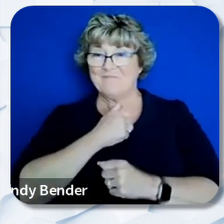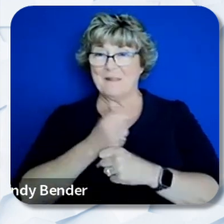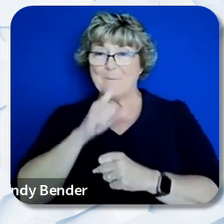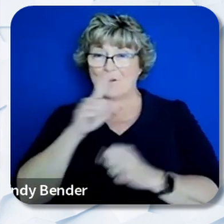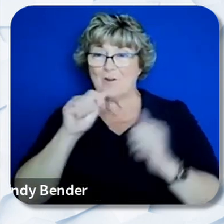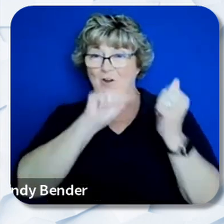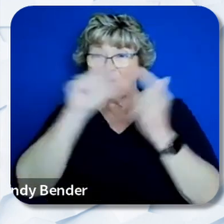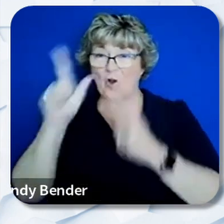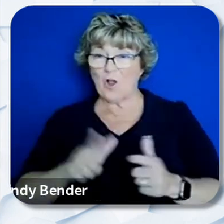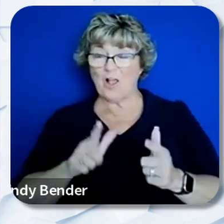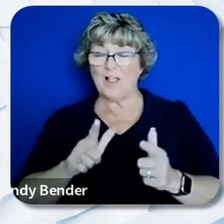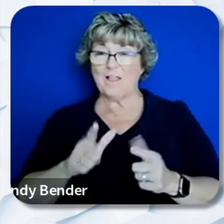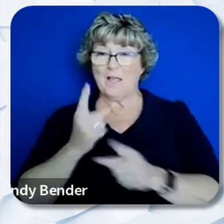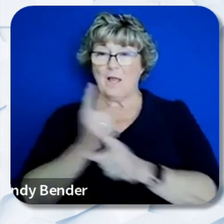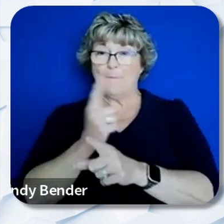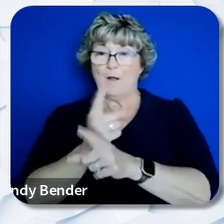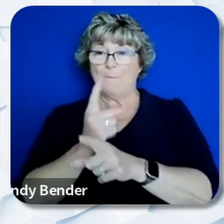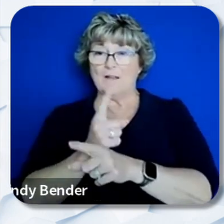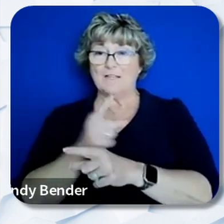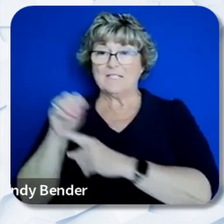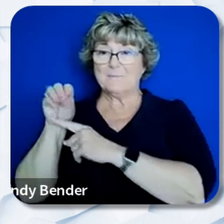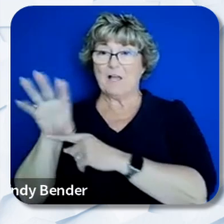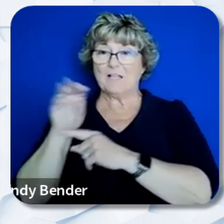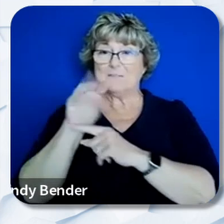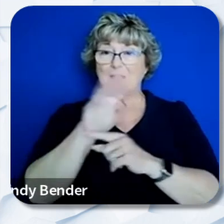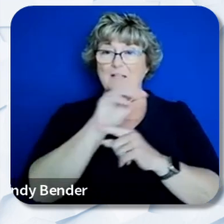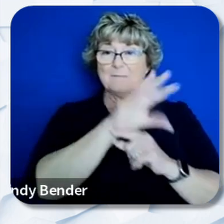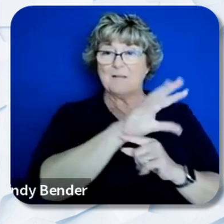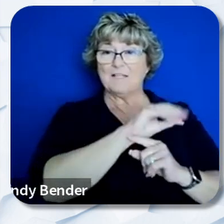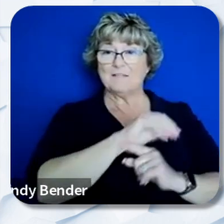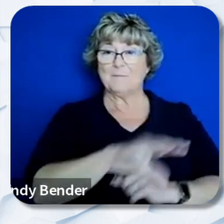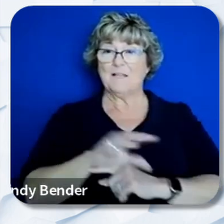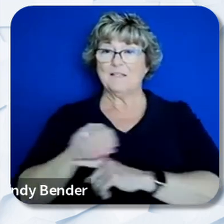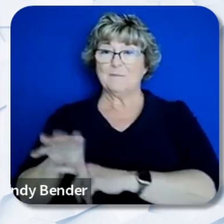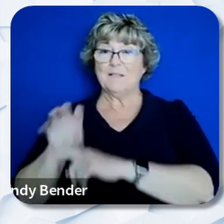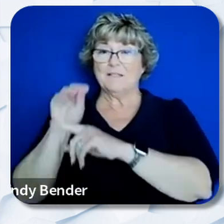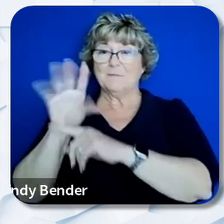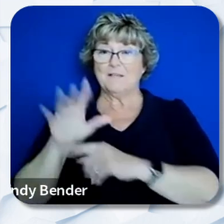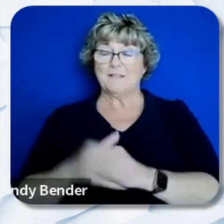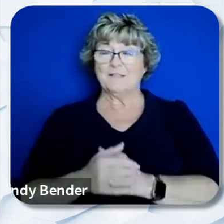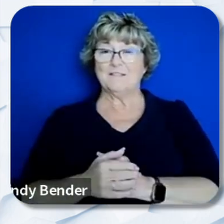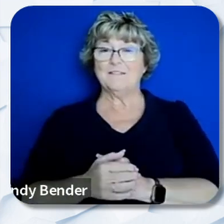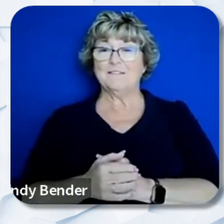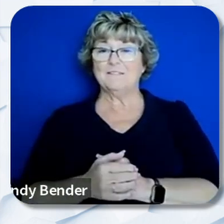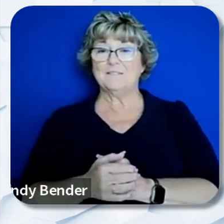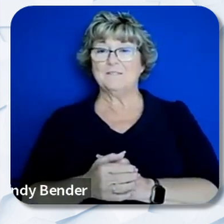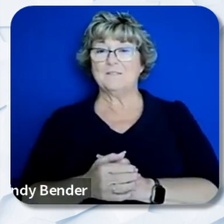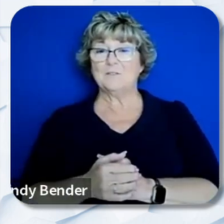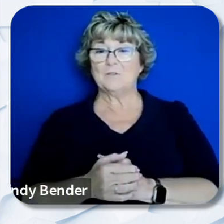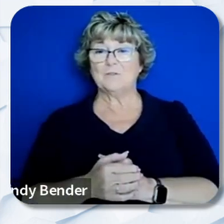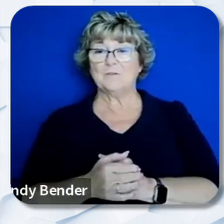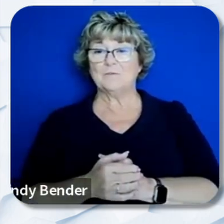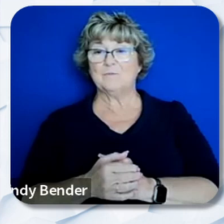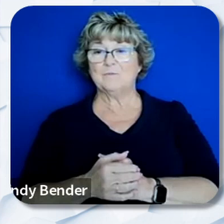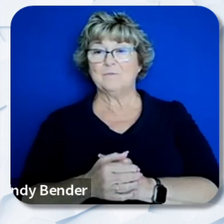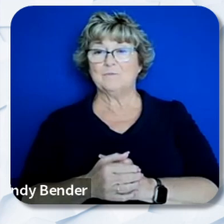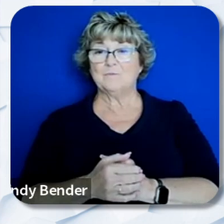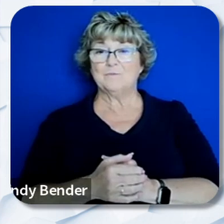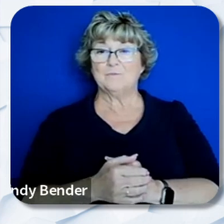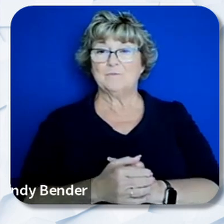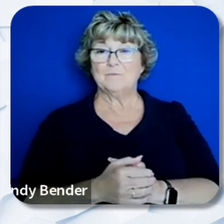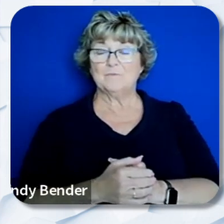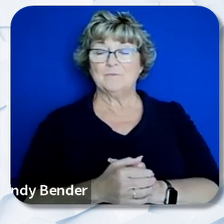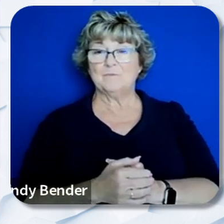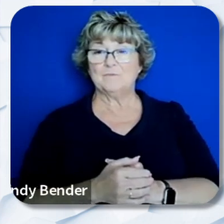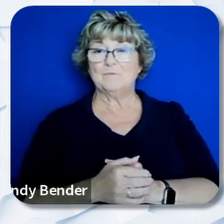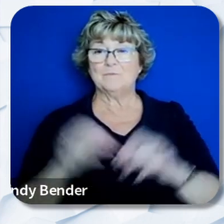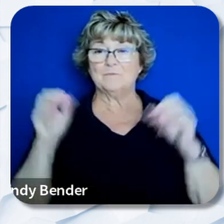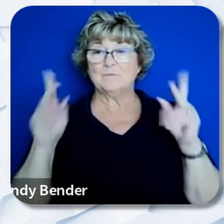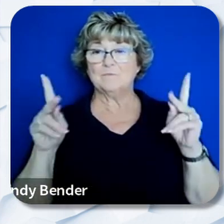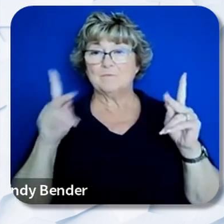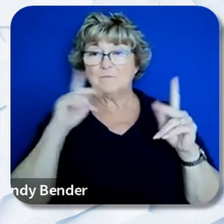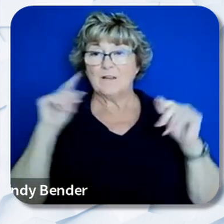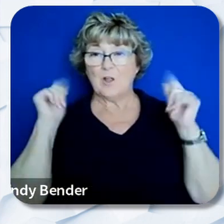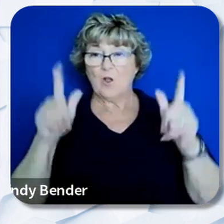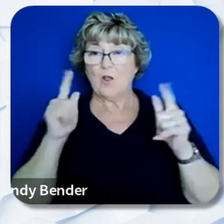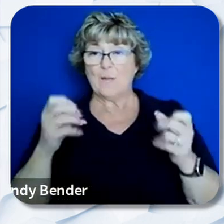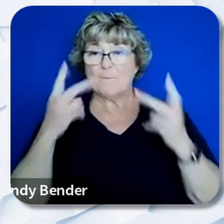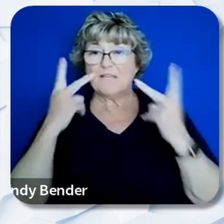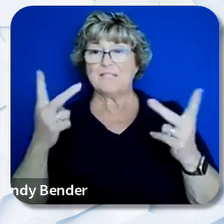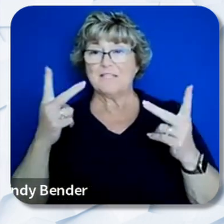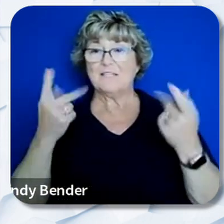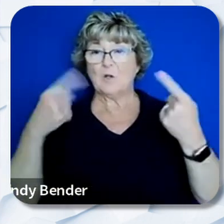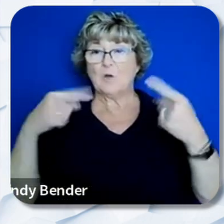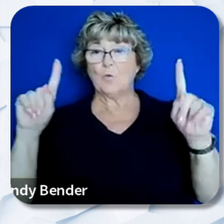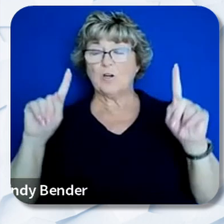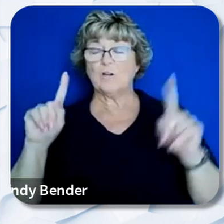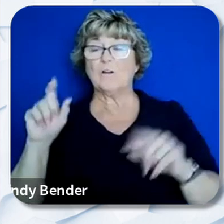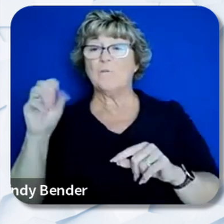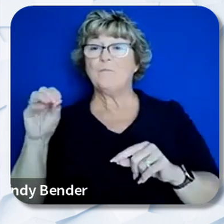is properly spotlit. Okay, I think everyone can be seen so that works. So somebody asked,